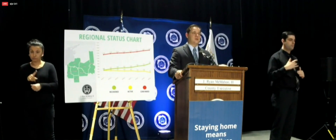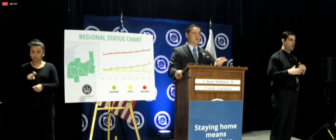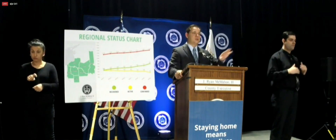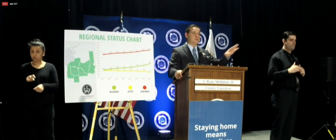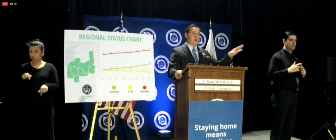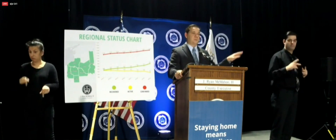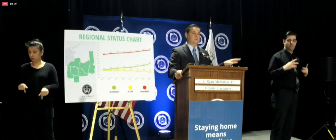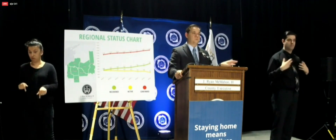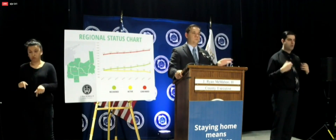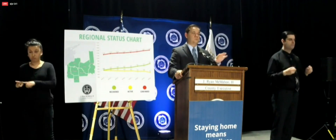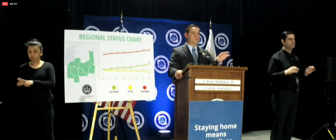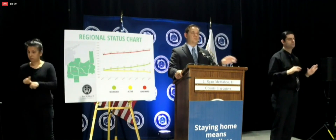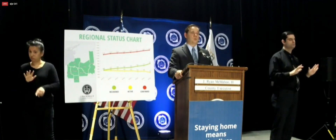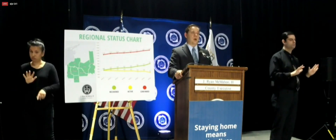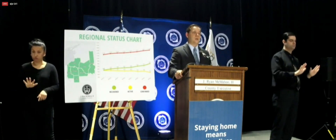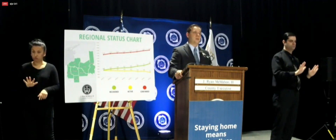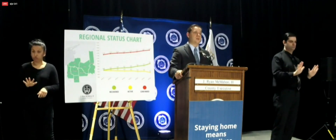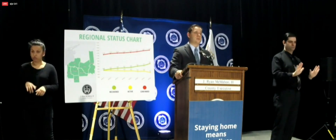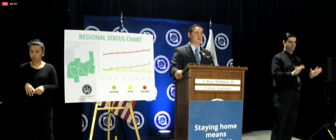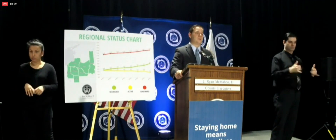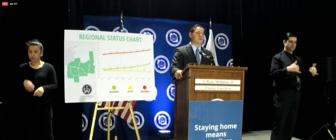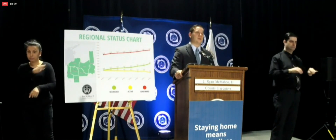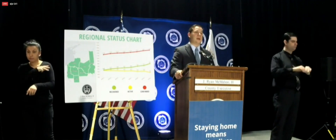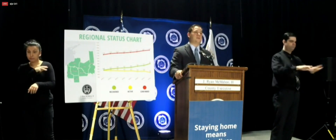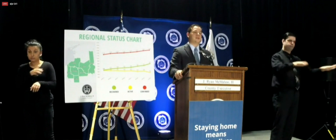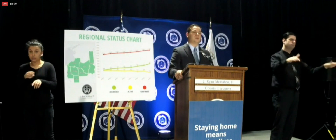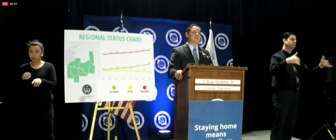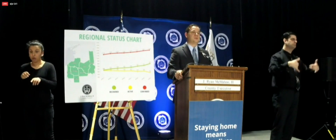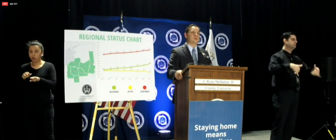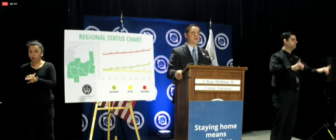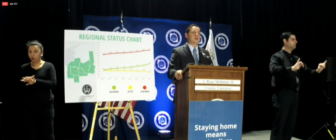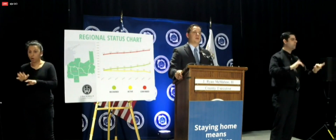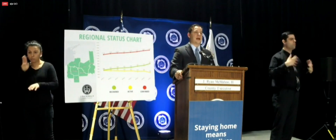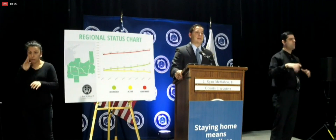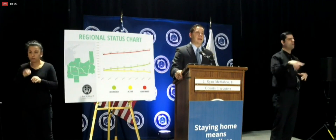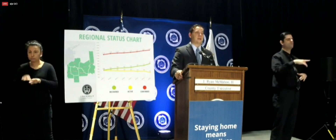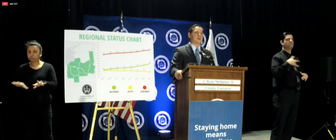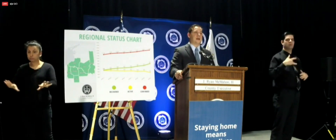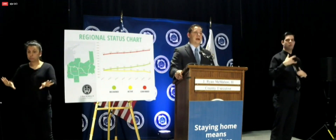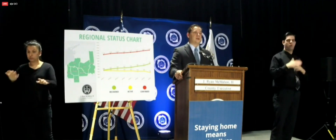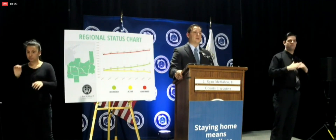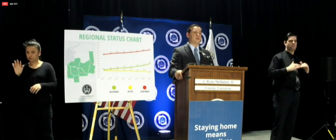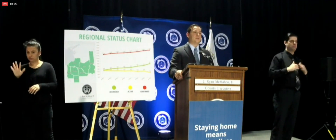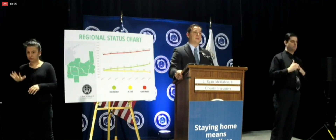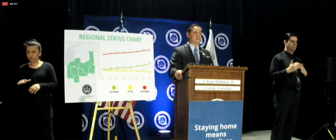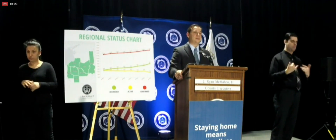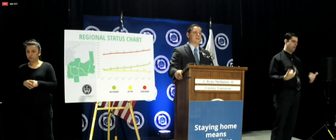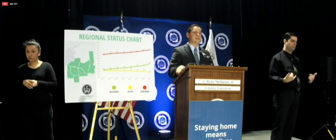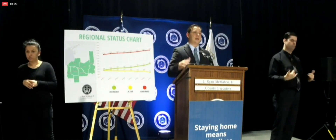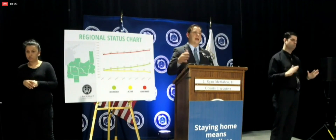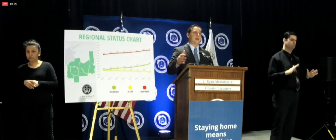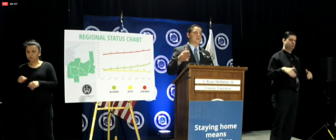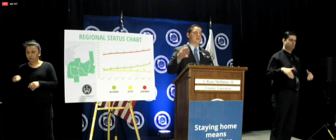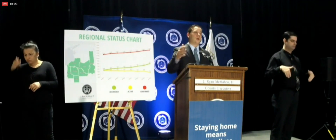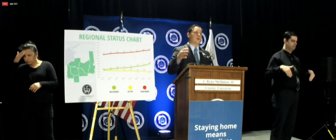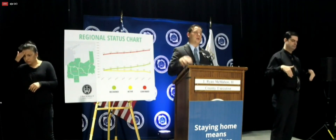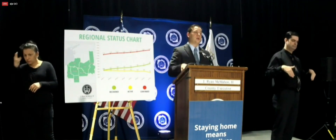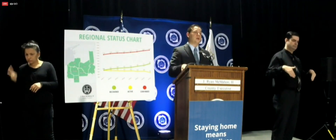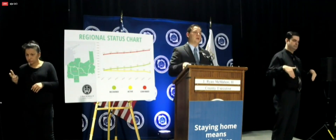THE VIRUS IS STILL HERE. WE HAD 11 CONTACT CASES OF COMMUNITY SPREAD. RANDOMNESS, THAT'S MEANS THAT THEY HAVE SYMPTOMS, THEY ARE